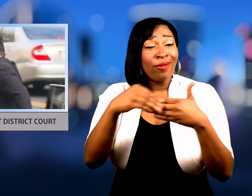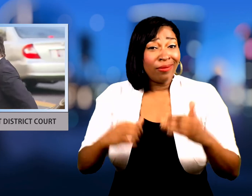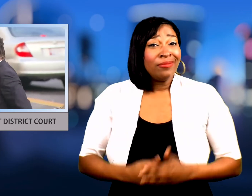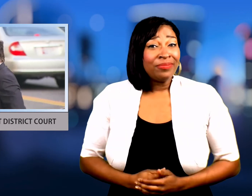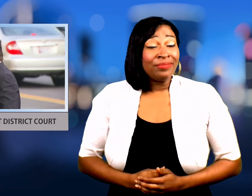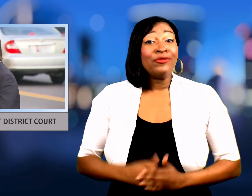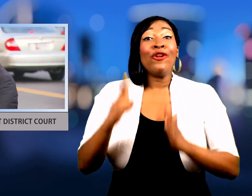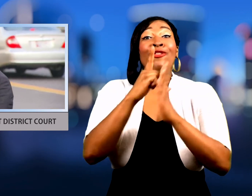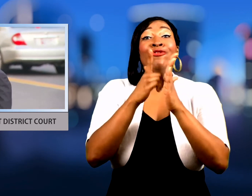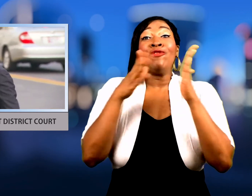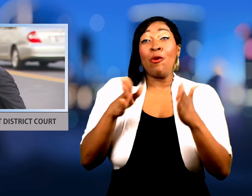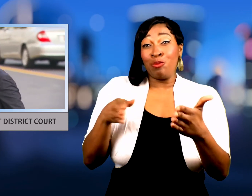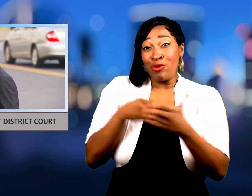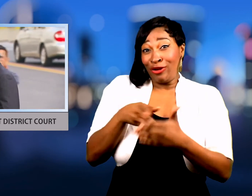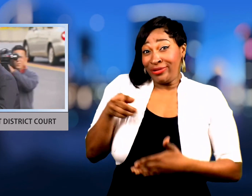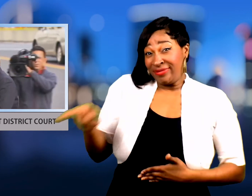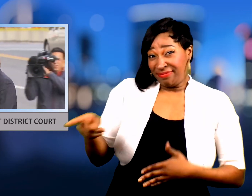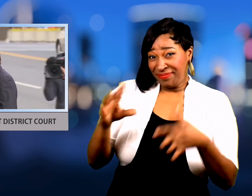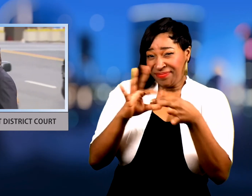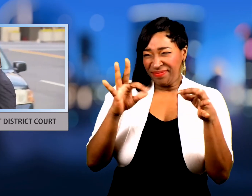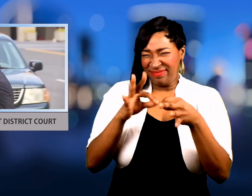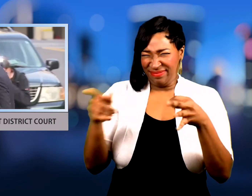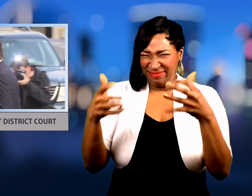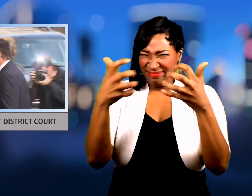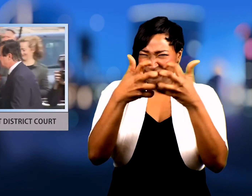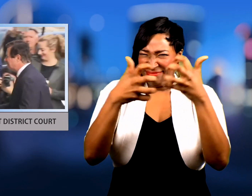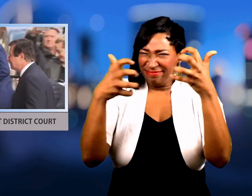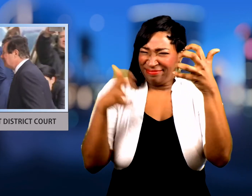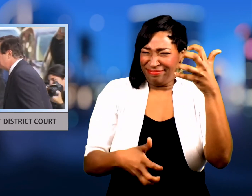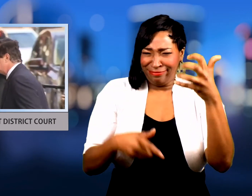Prosecutors say there is